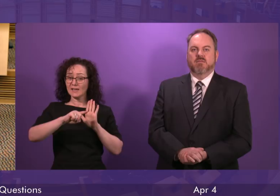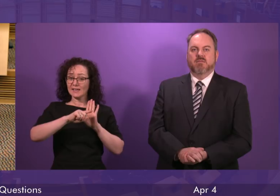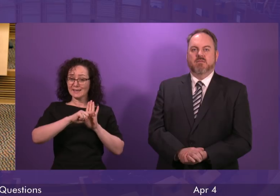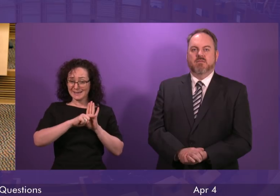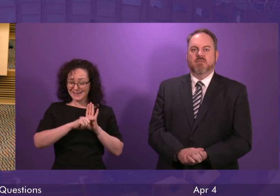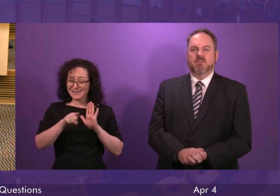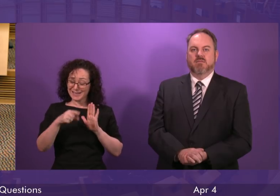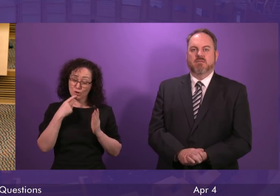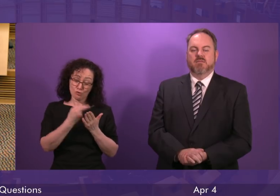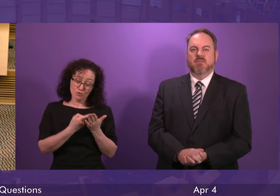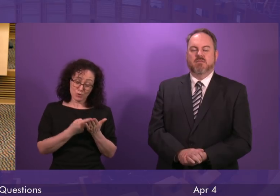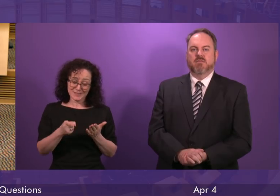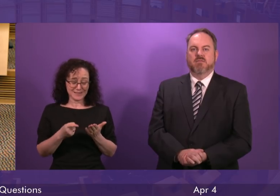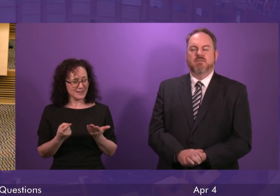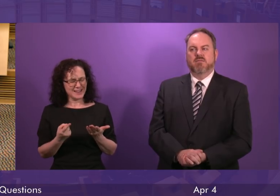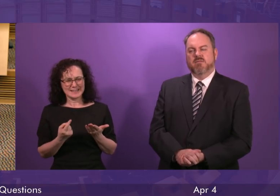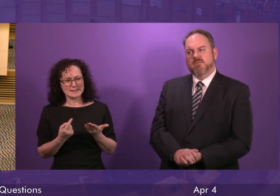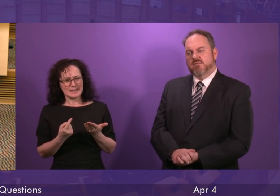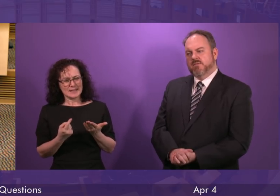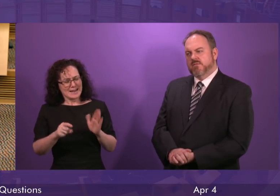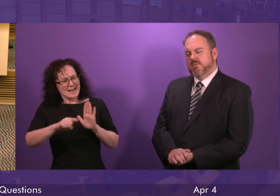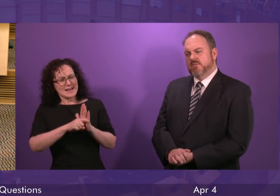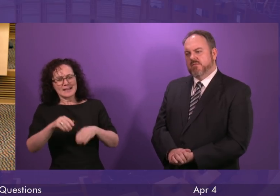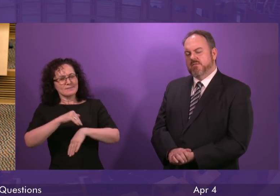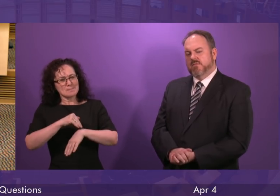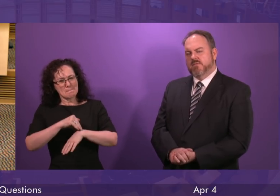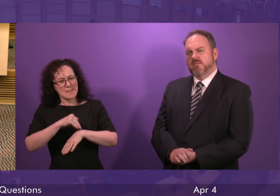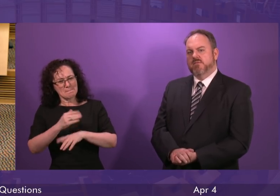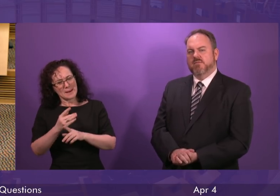is small. A further expert group, led by Professor Aileen Keel, of the Scottish cancer task force,